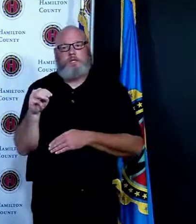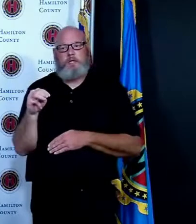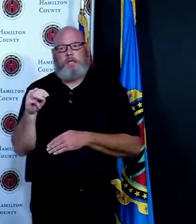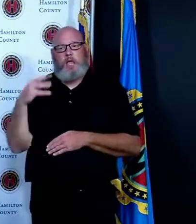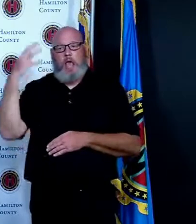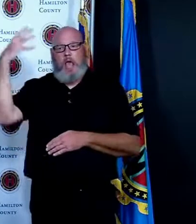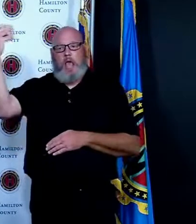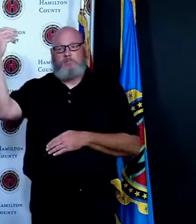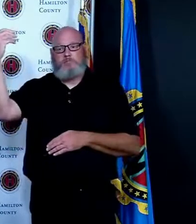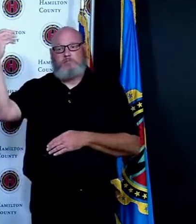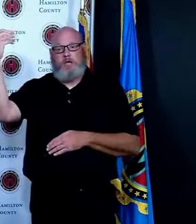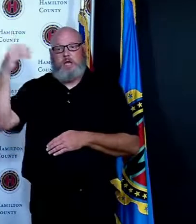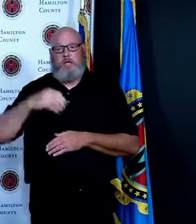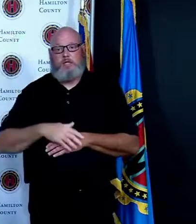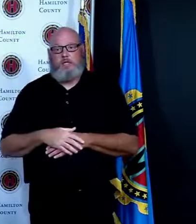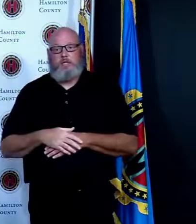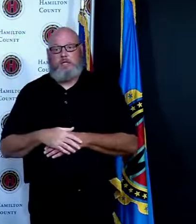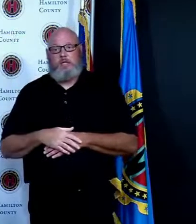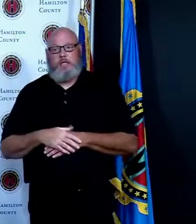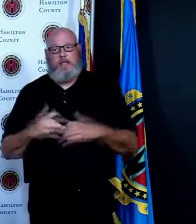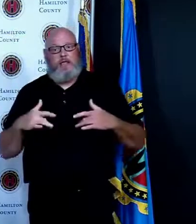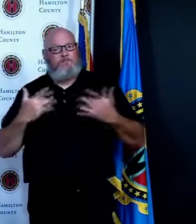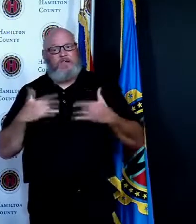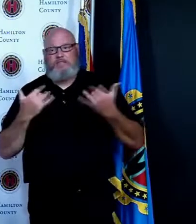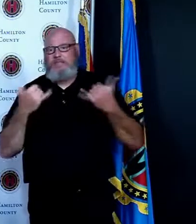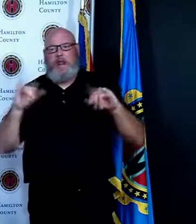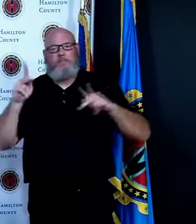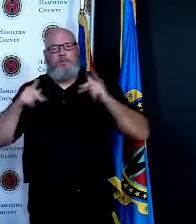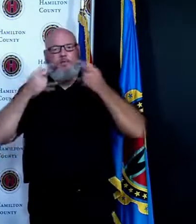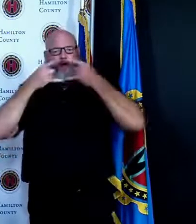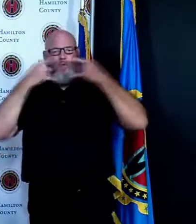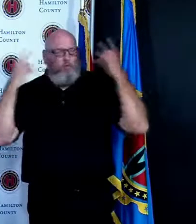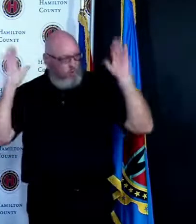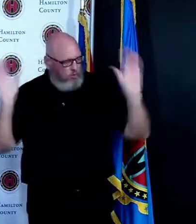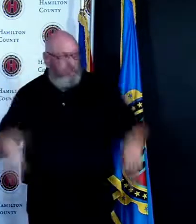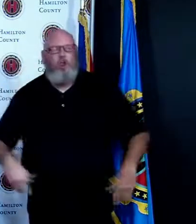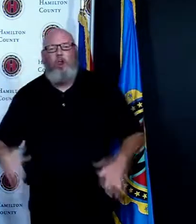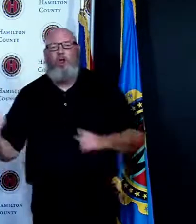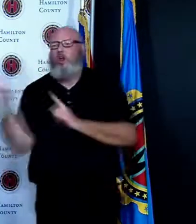compliance and that's not just here in Hamilton County that's other places too when you're outside